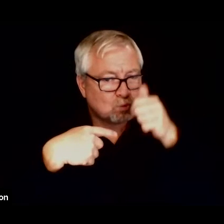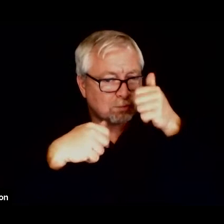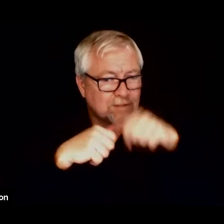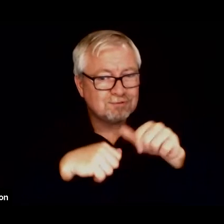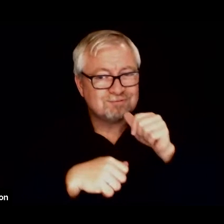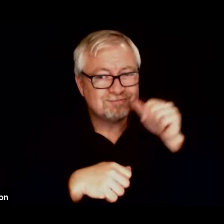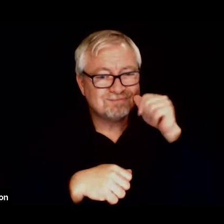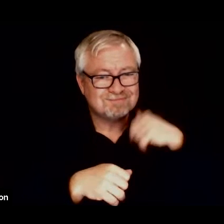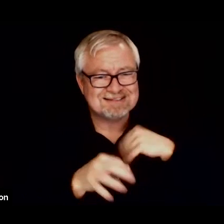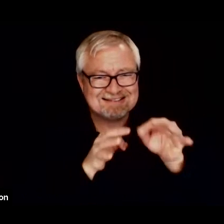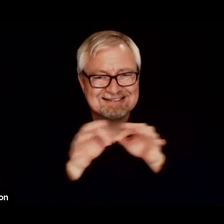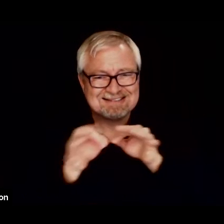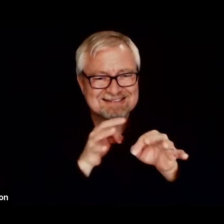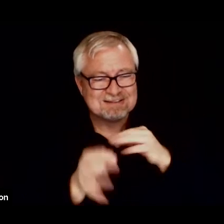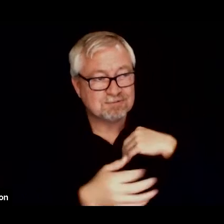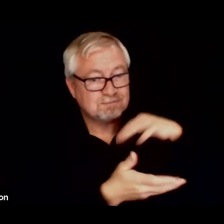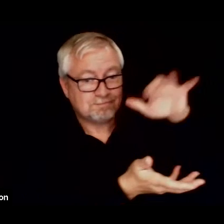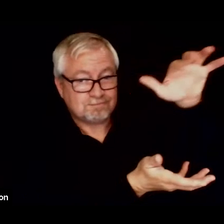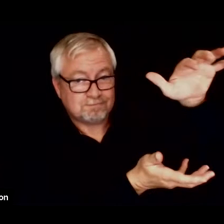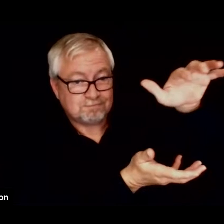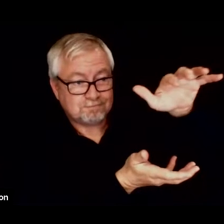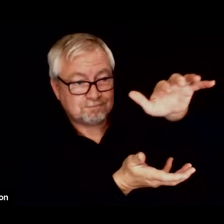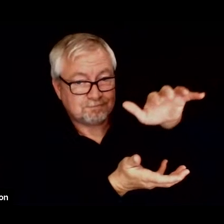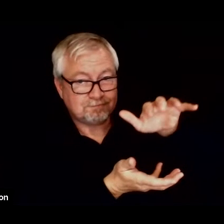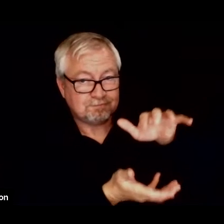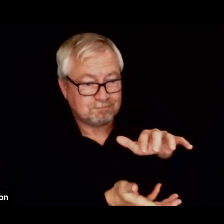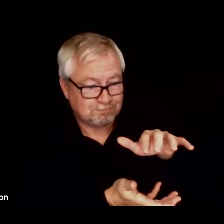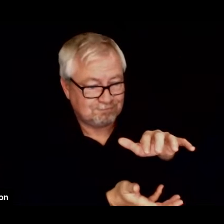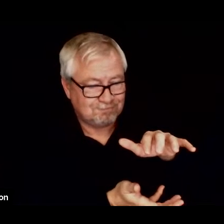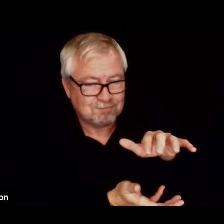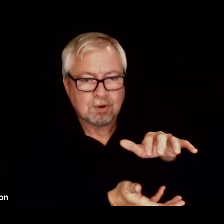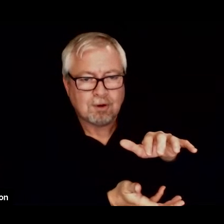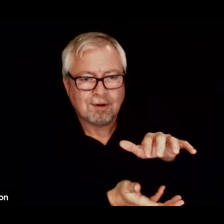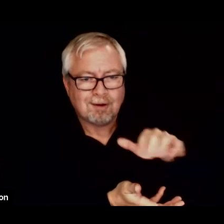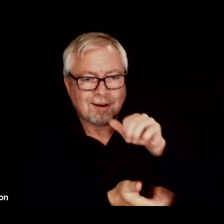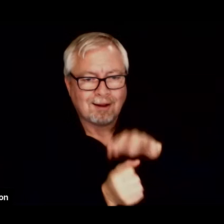and it will grow over the coming weeks and months but in these early weeks and months that